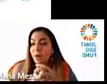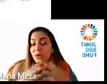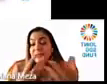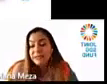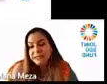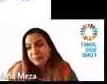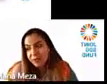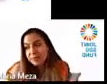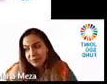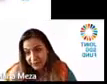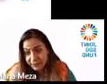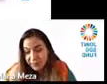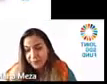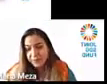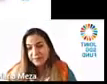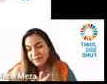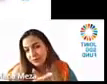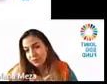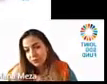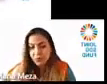obviously they have to be women of legal age because they are going to be receiving some